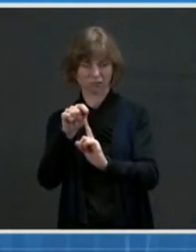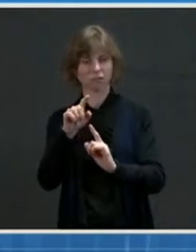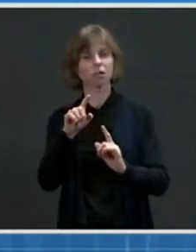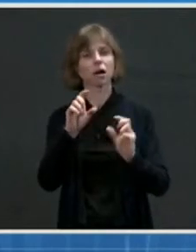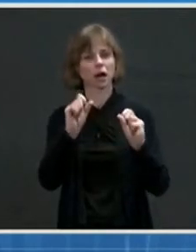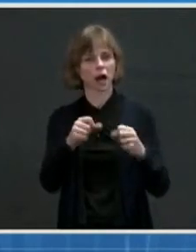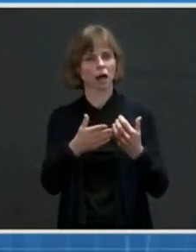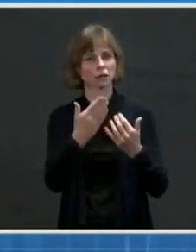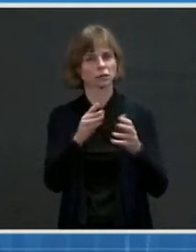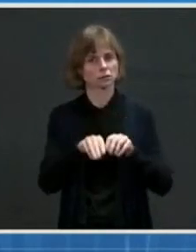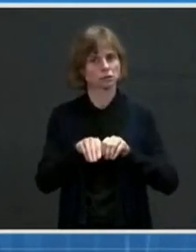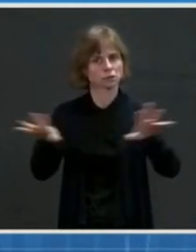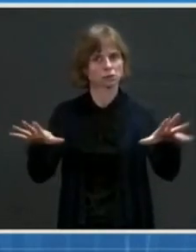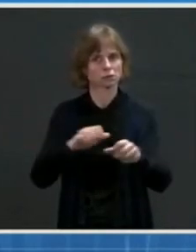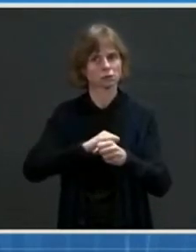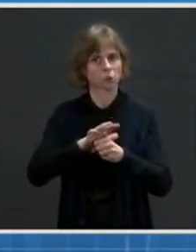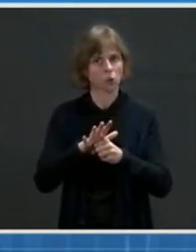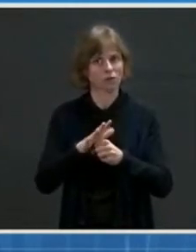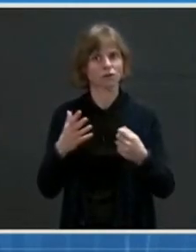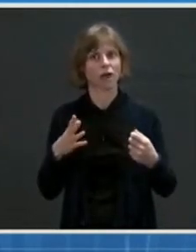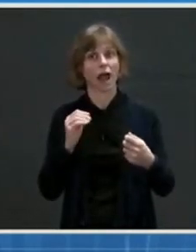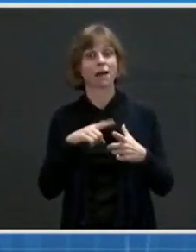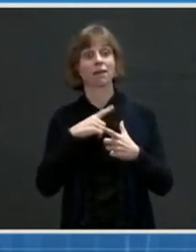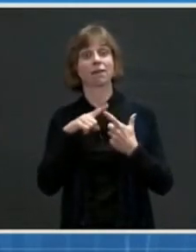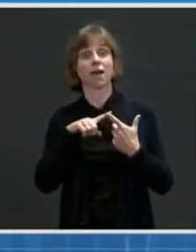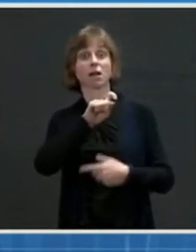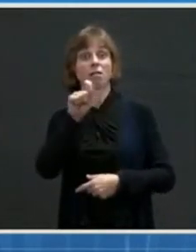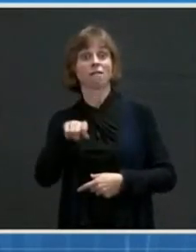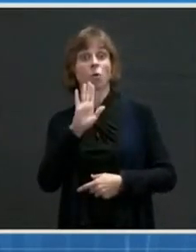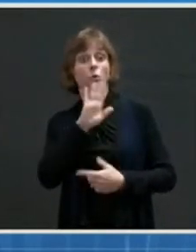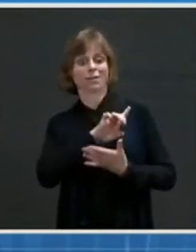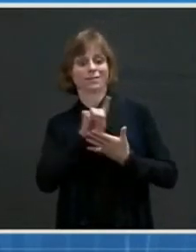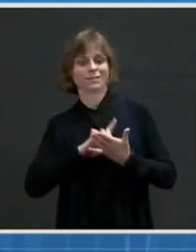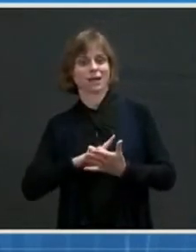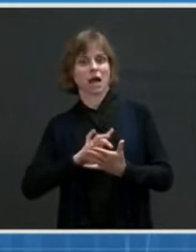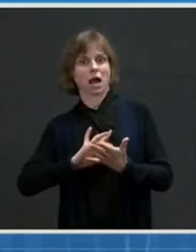THE IDENTIFICATION OF